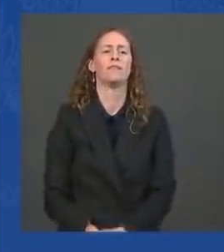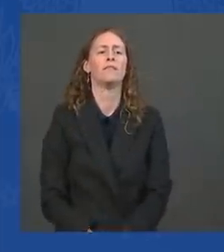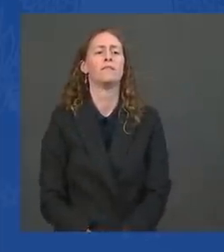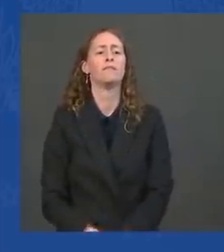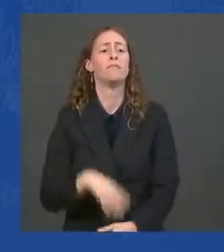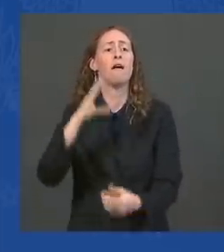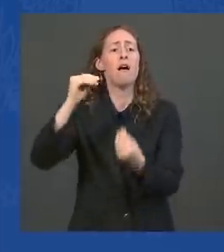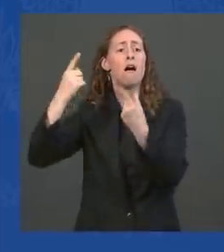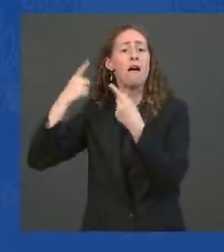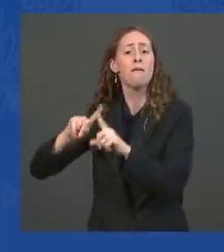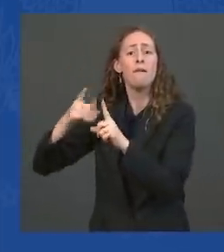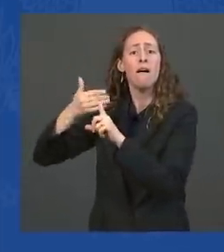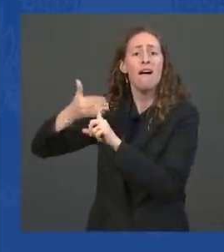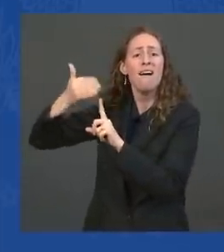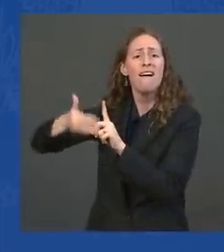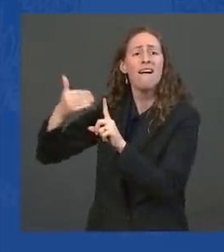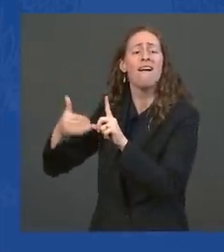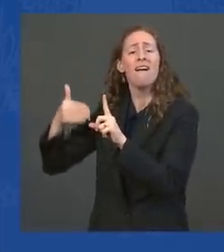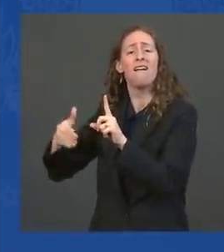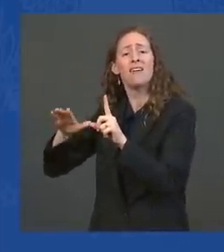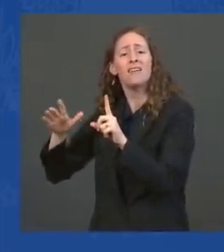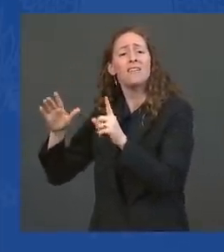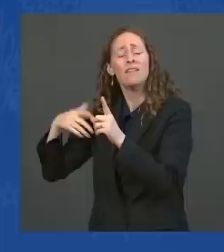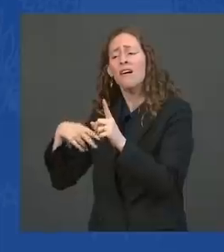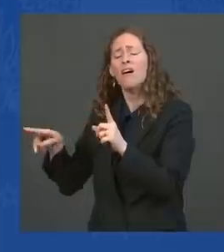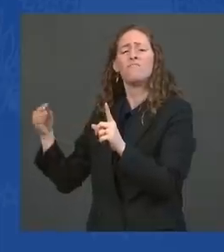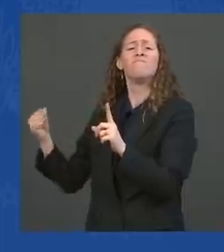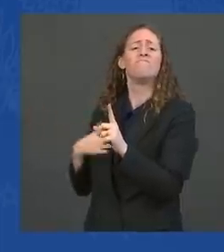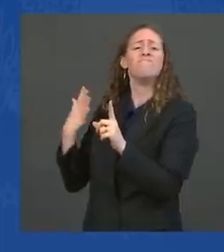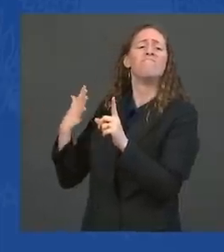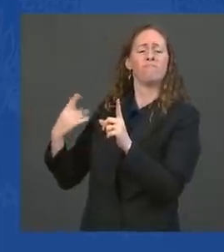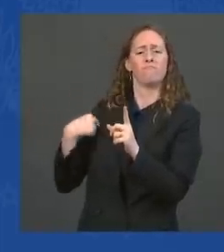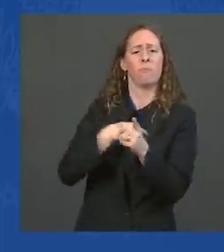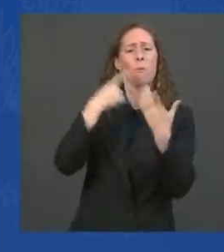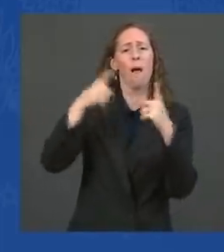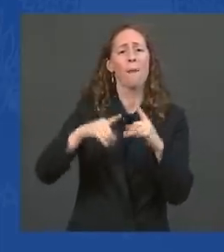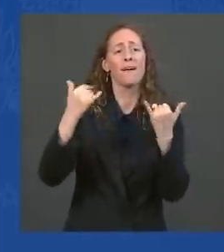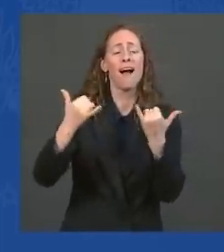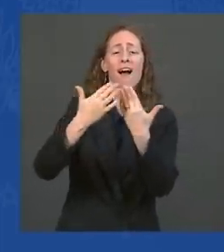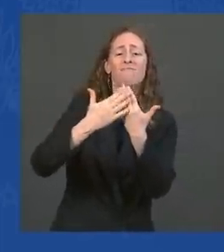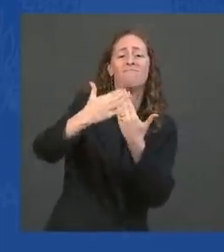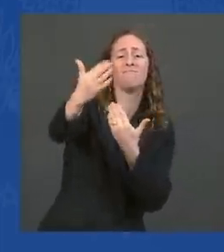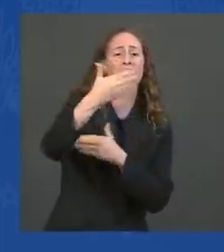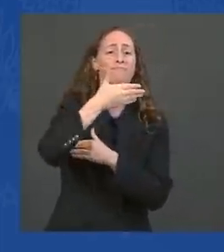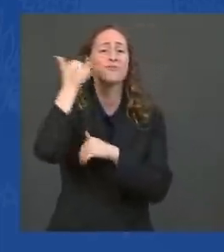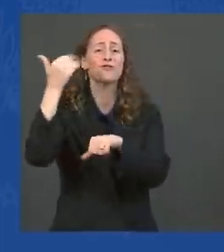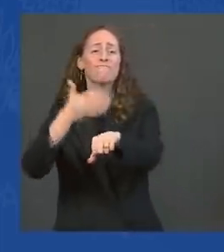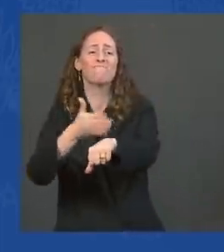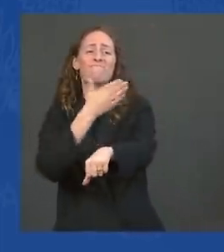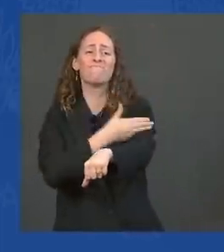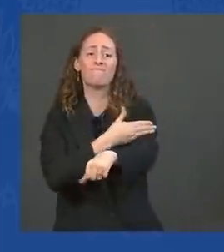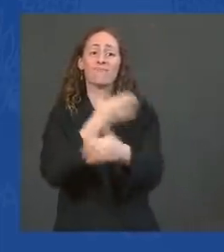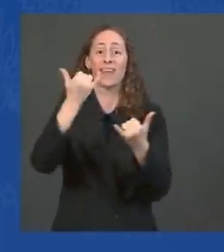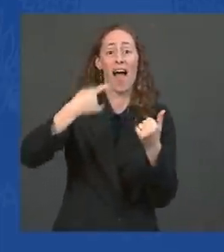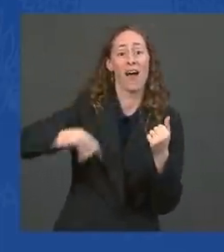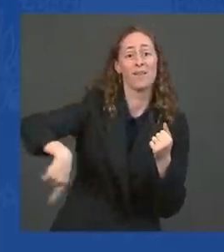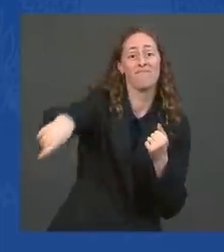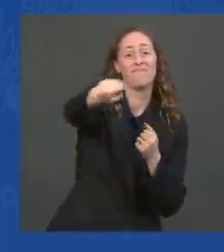and inspired by our shared hope for those who will follow us. And so, today, friends, we recommit ourselves to this cause